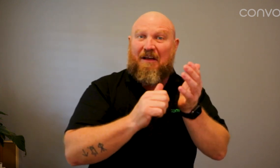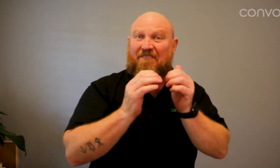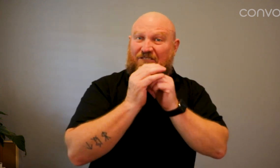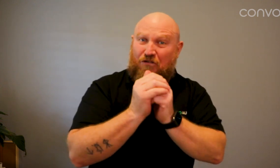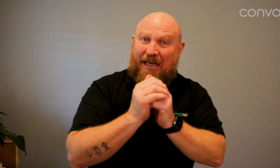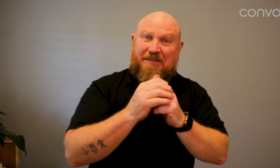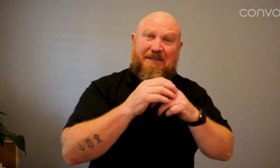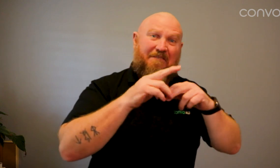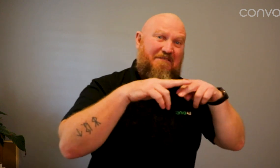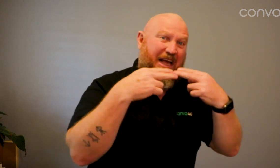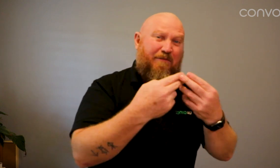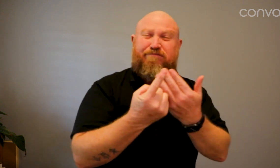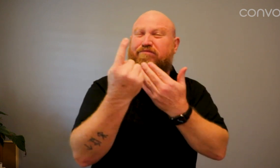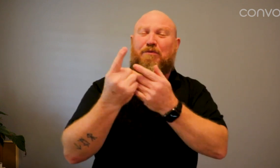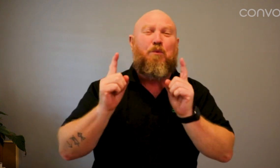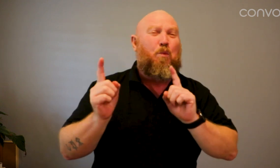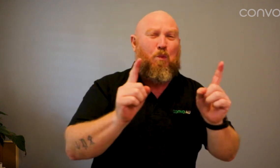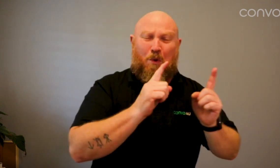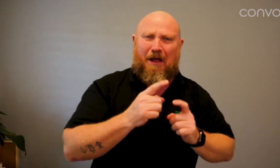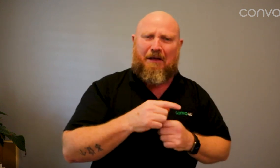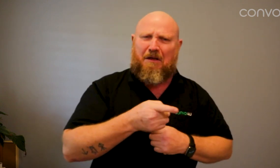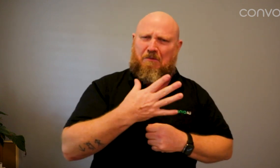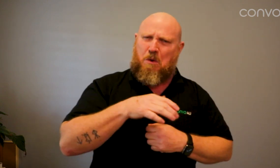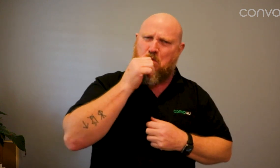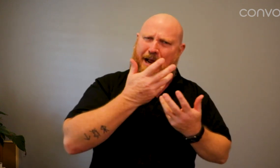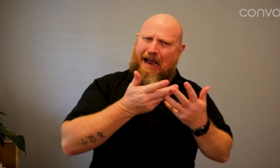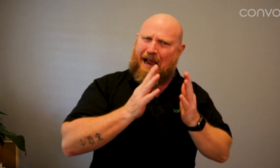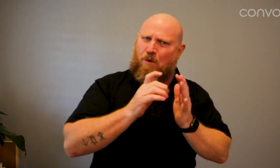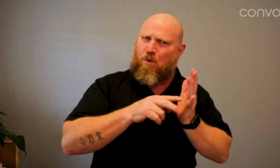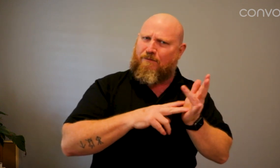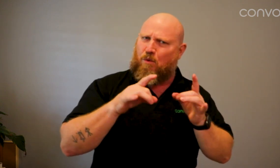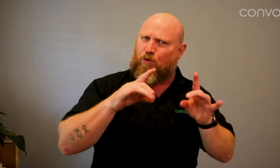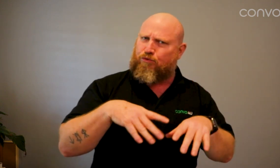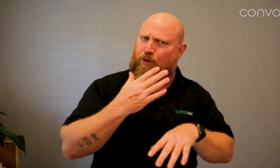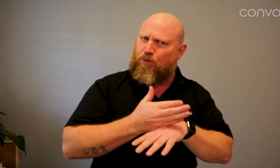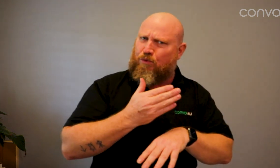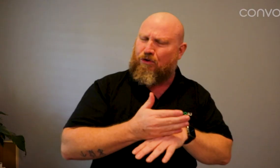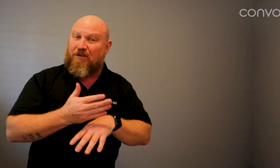Friends, Family and more. Do you want to know how Convo Australia work?